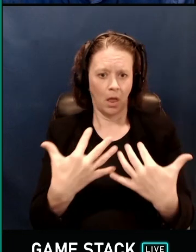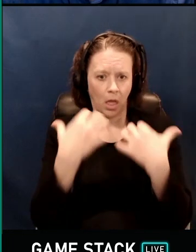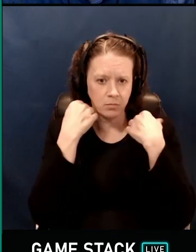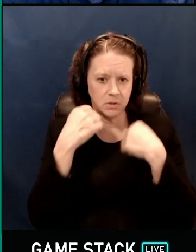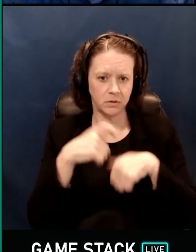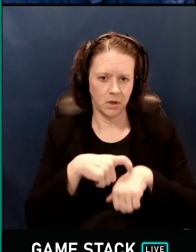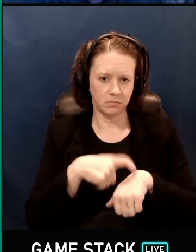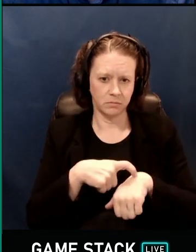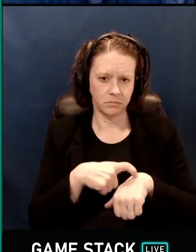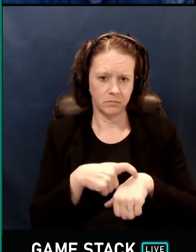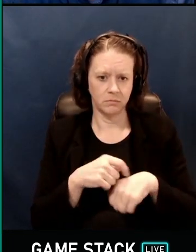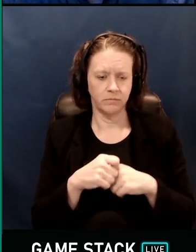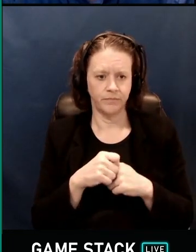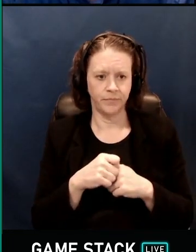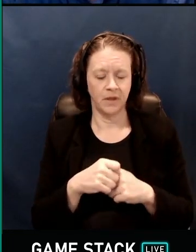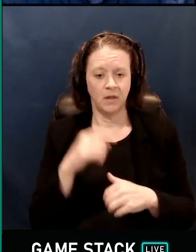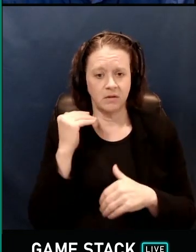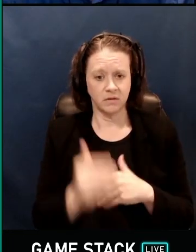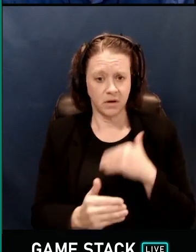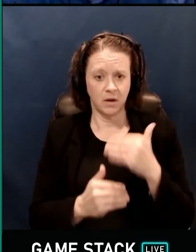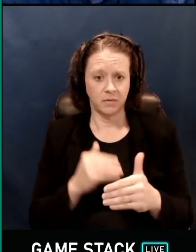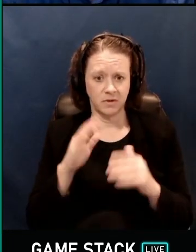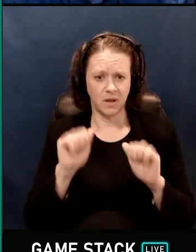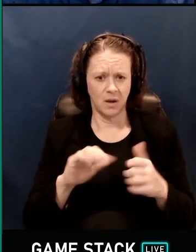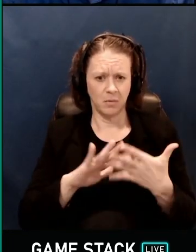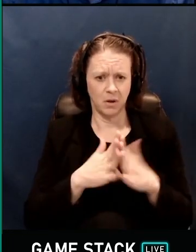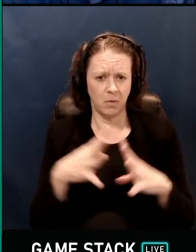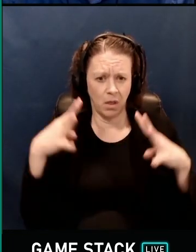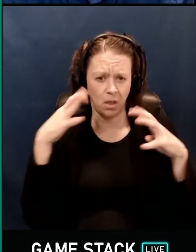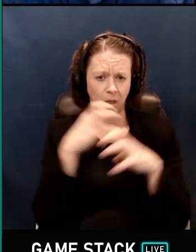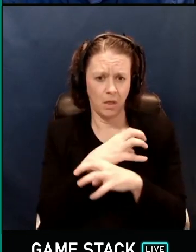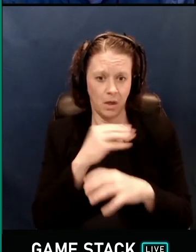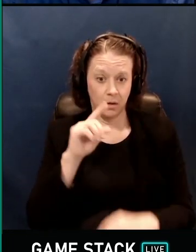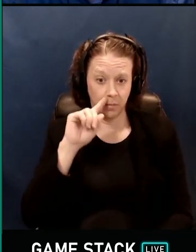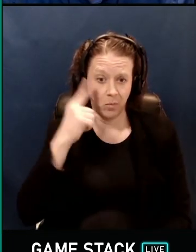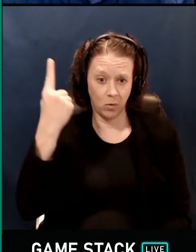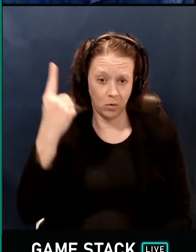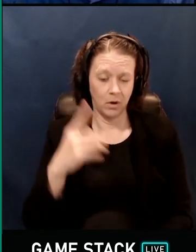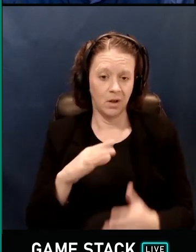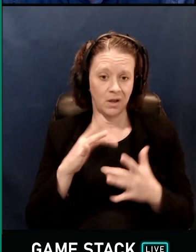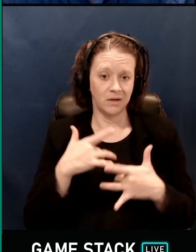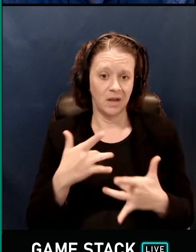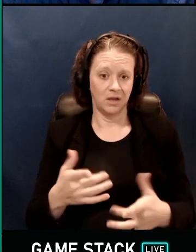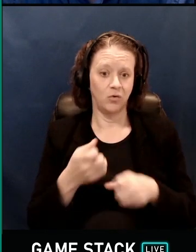The steps can be complicated and boring, therefore very prone to mistakes,